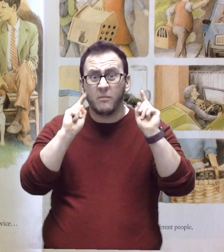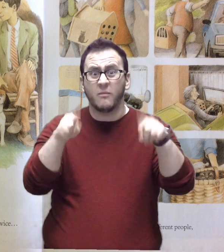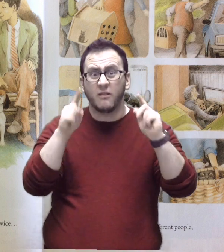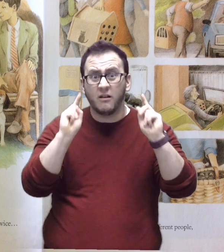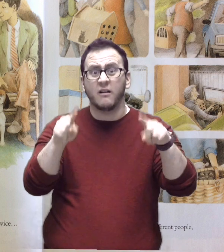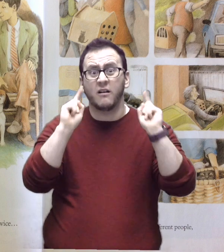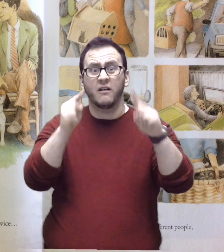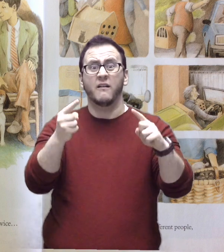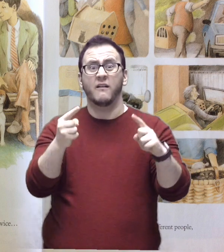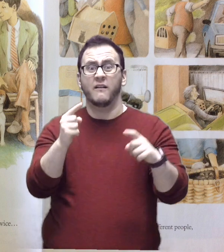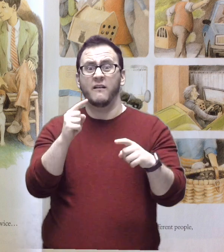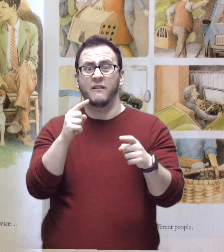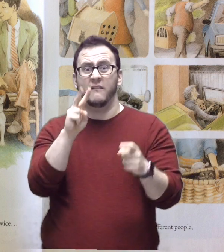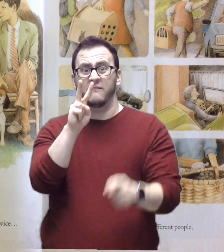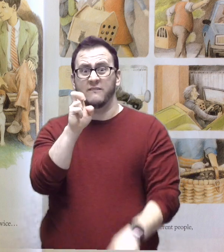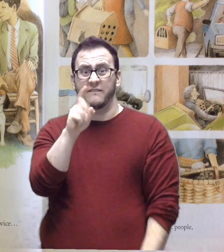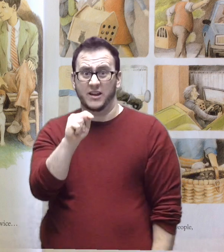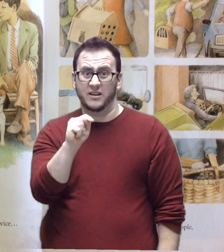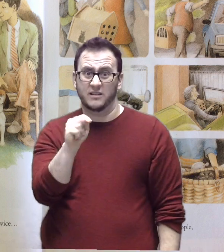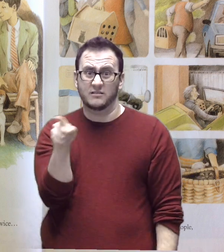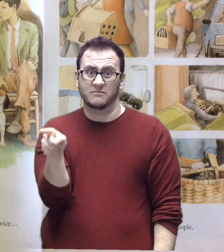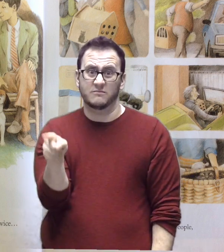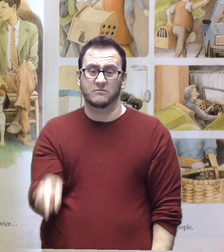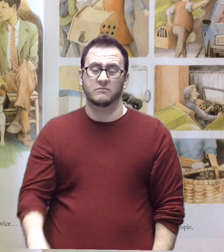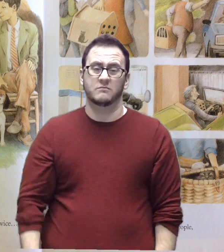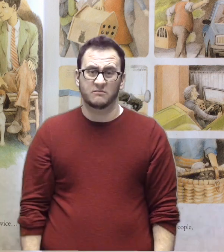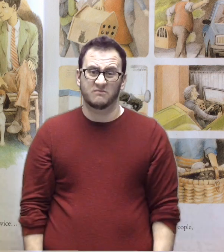He went with six different people, in six different ways.